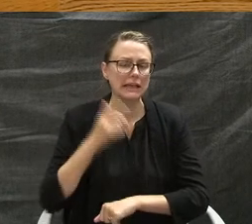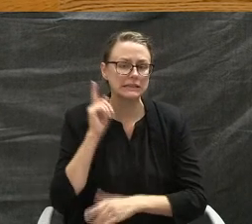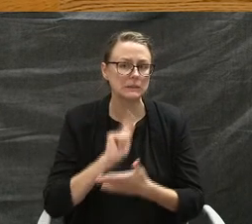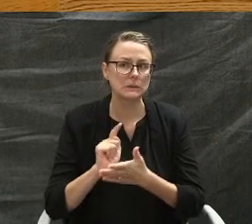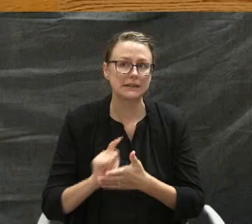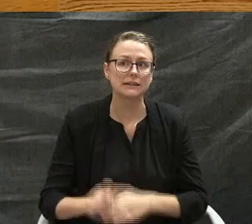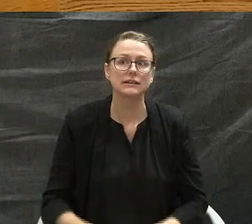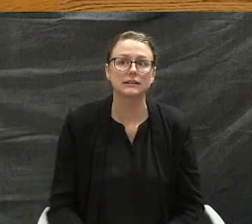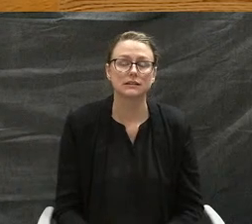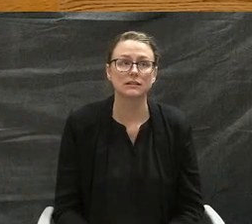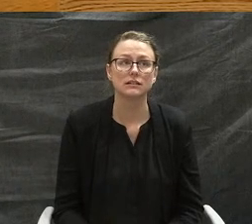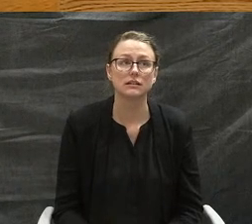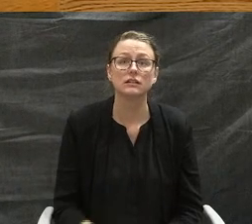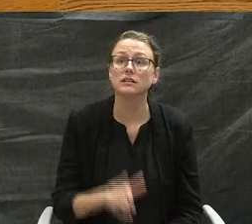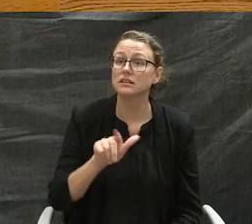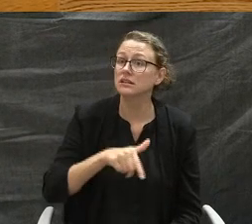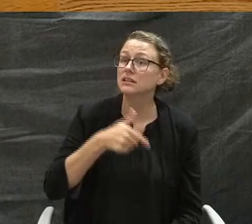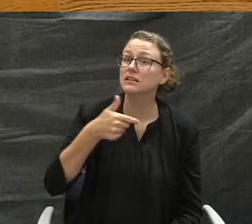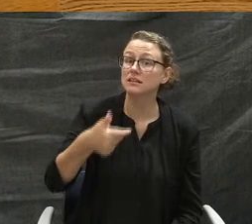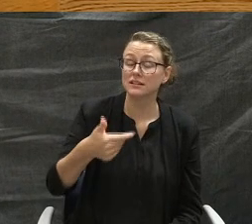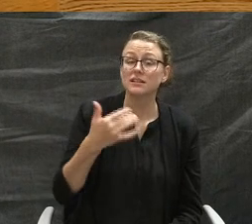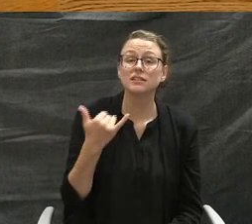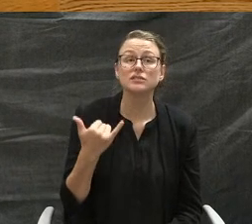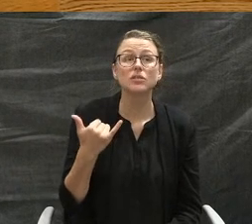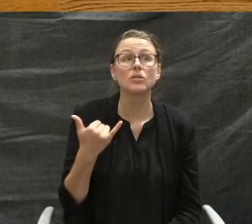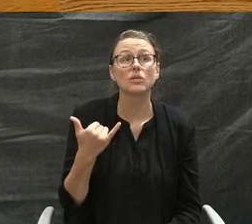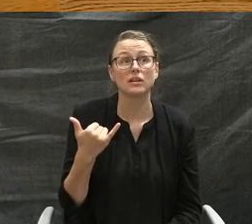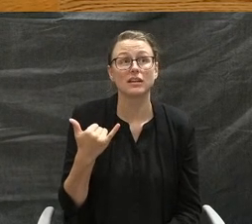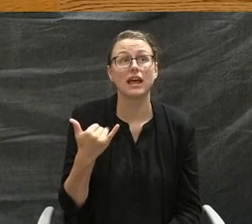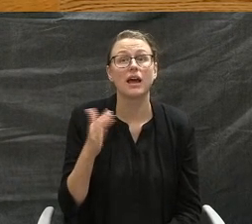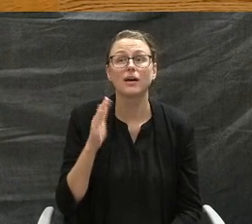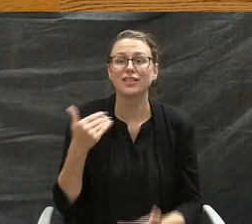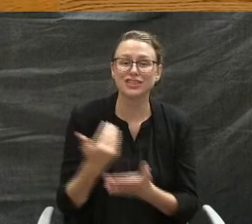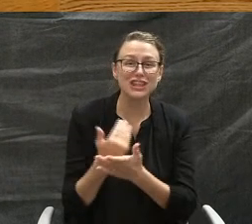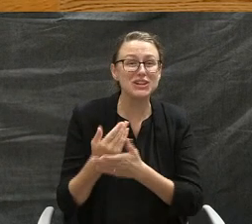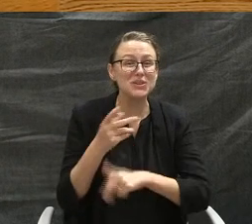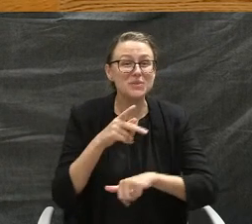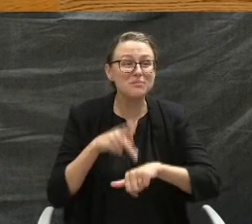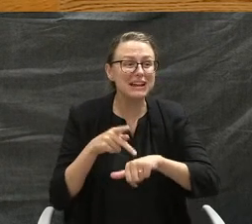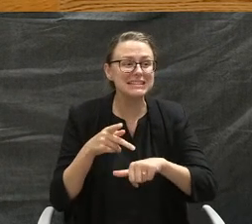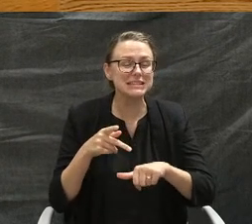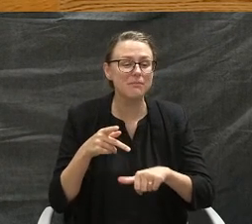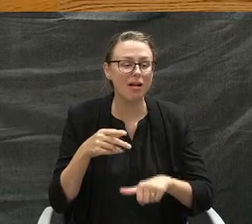so frail schirrmacher is the new principle at going to talk a